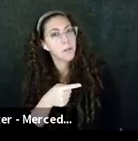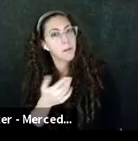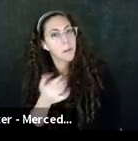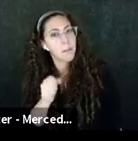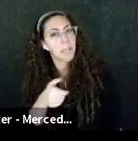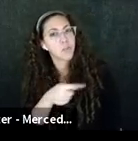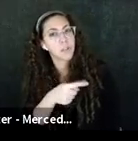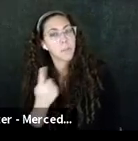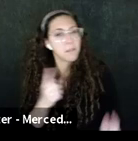Jason Williams: The other thing is compassion.